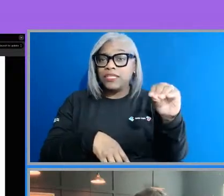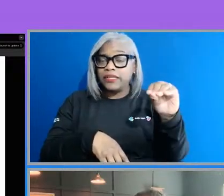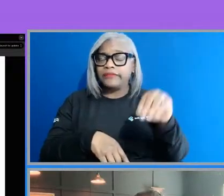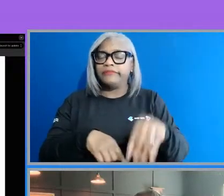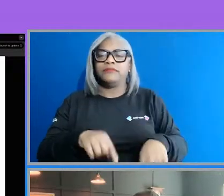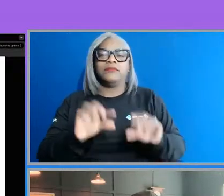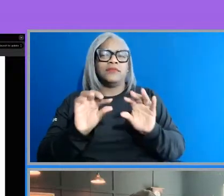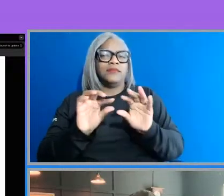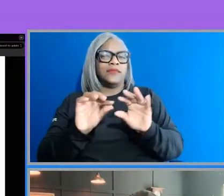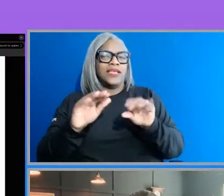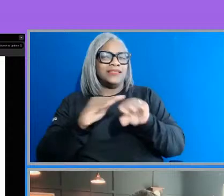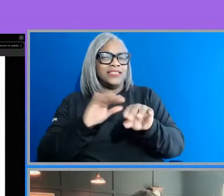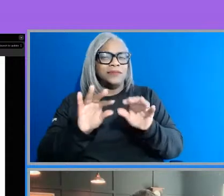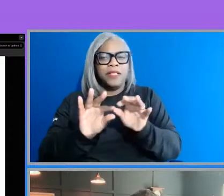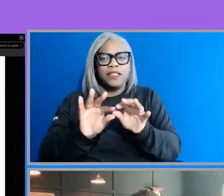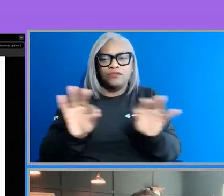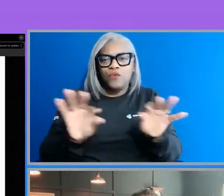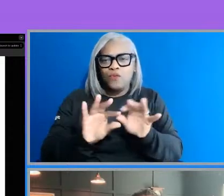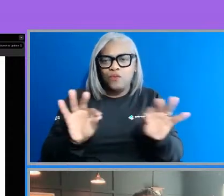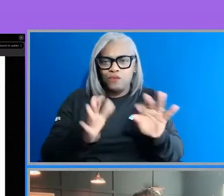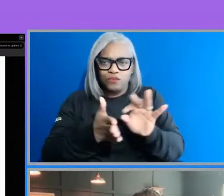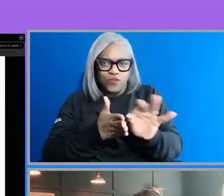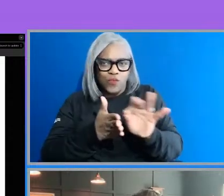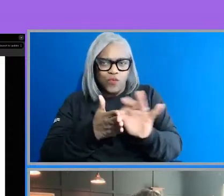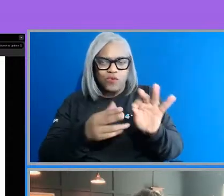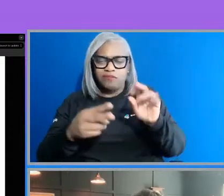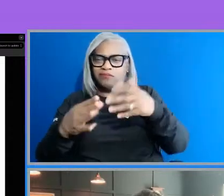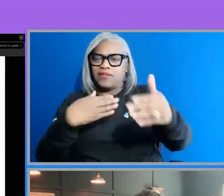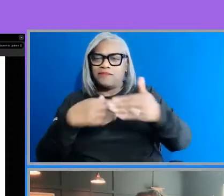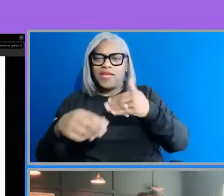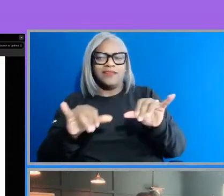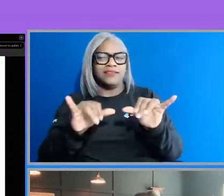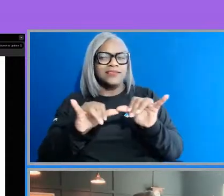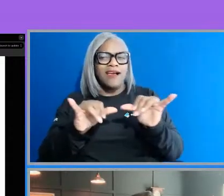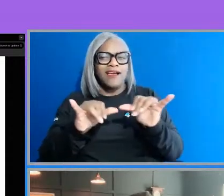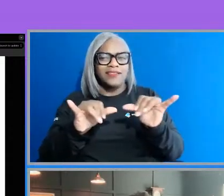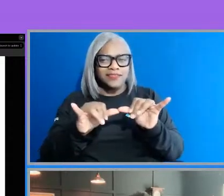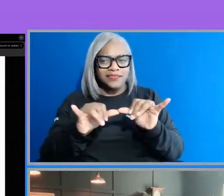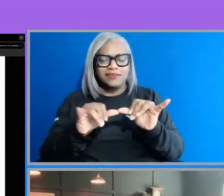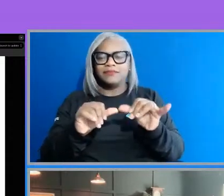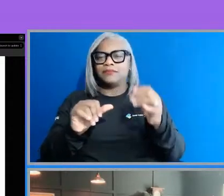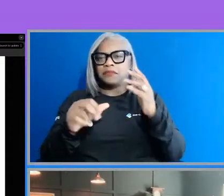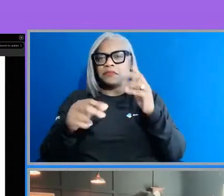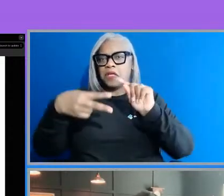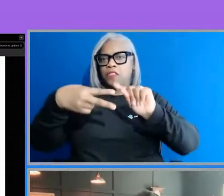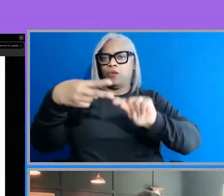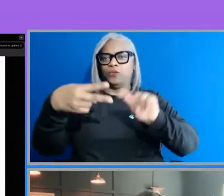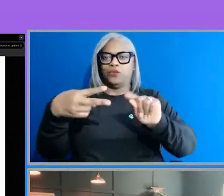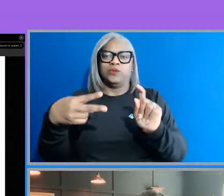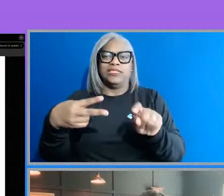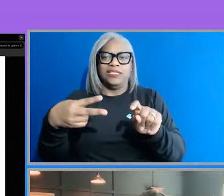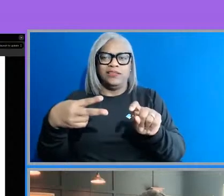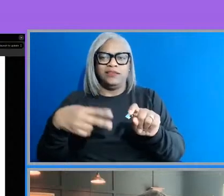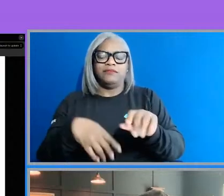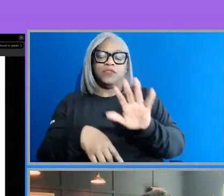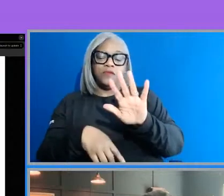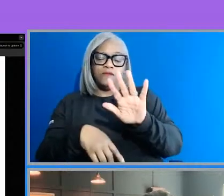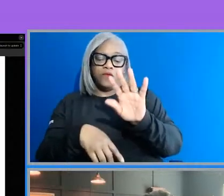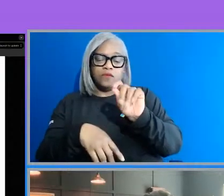regardless of size. And I know there's a lot of requirements I like to say that is needed. So that means the requirement is